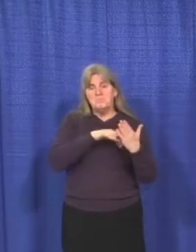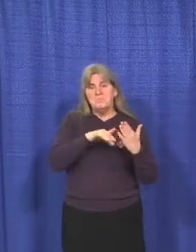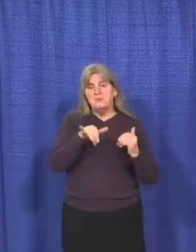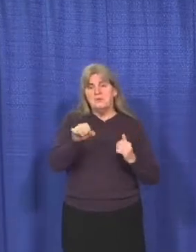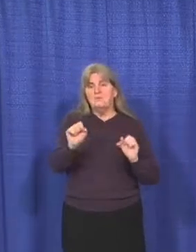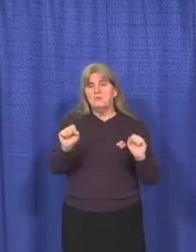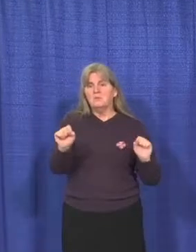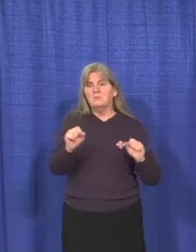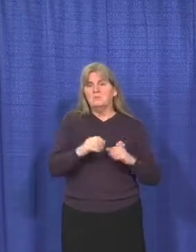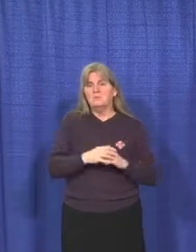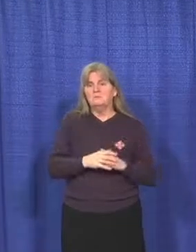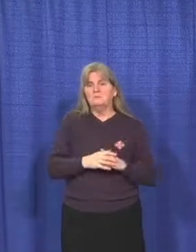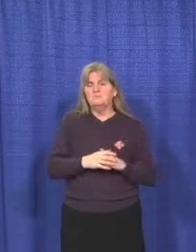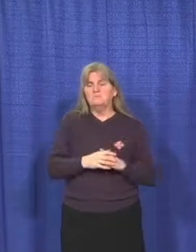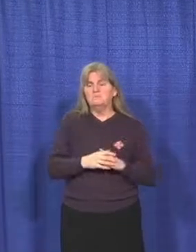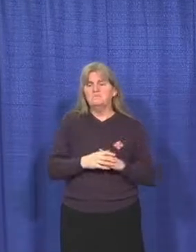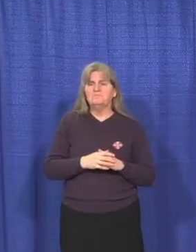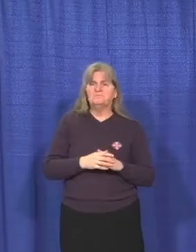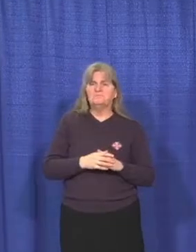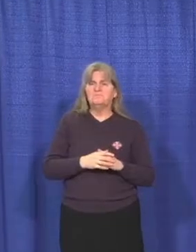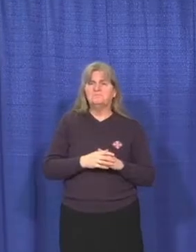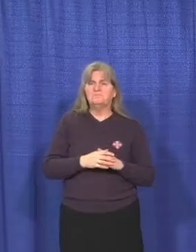We are looking at some options